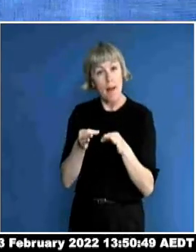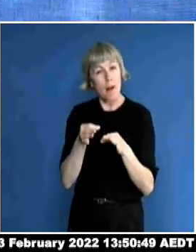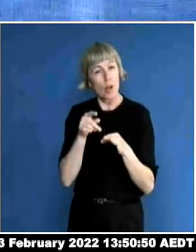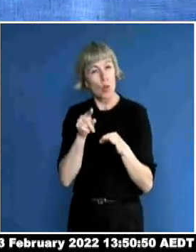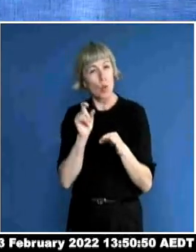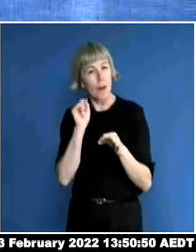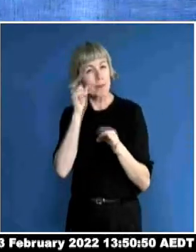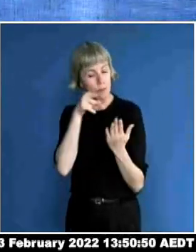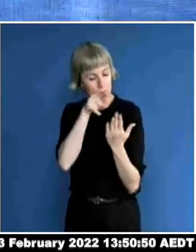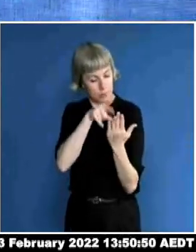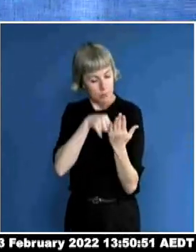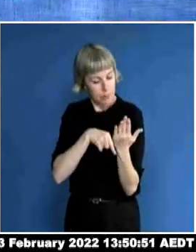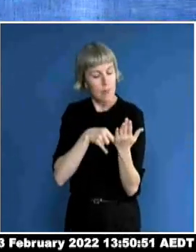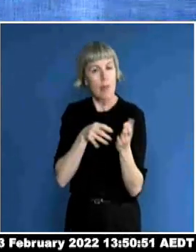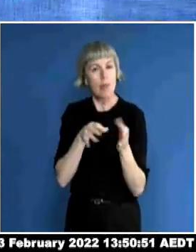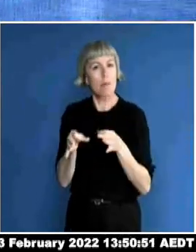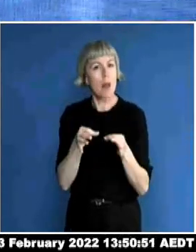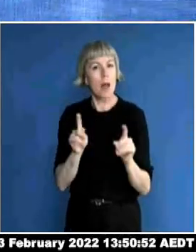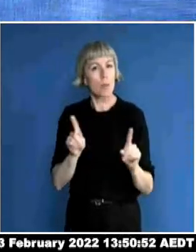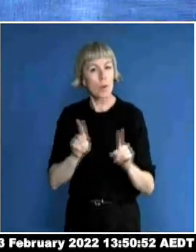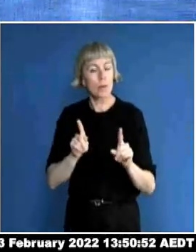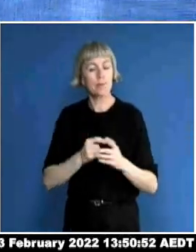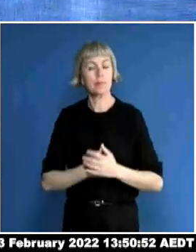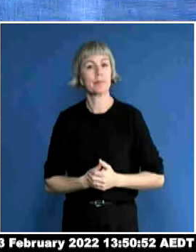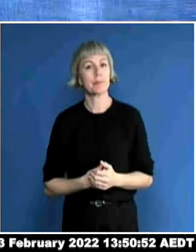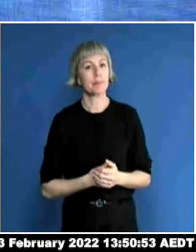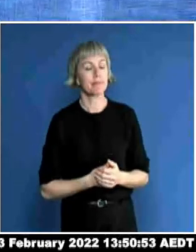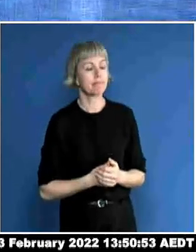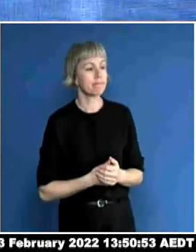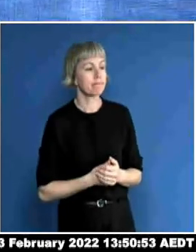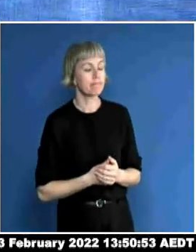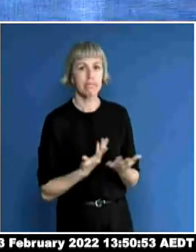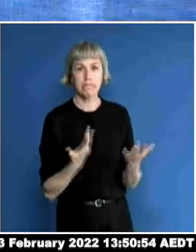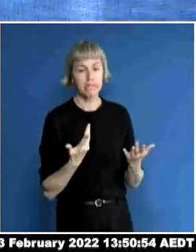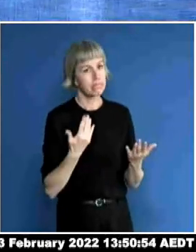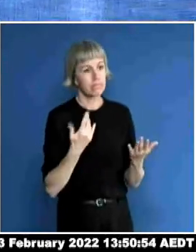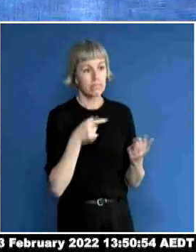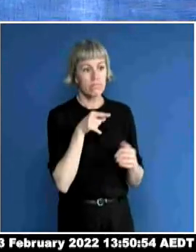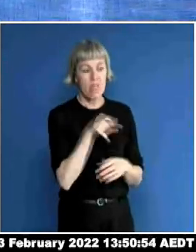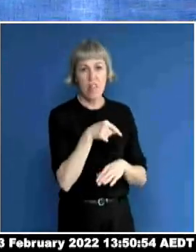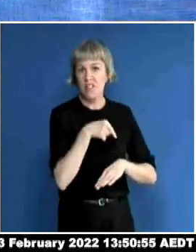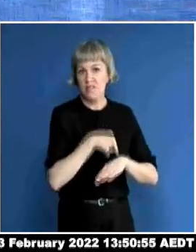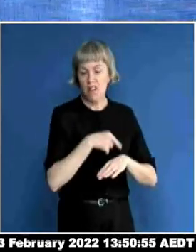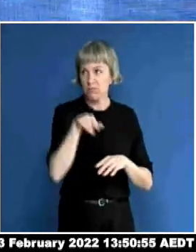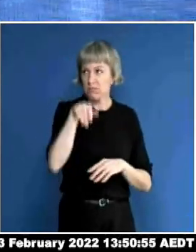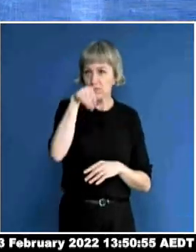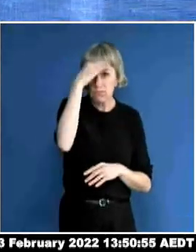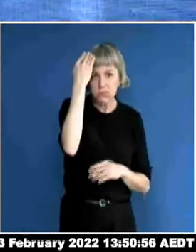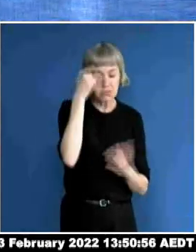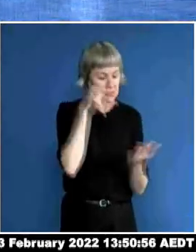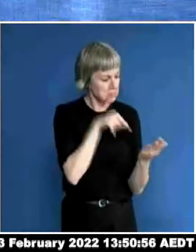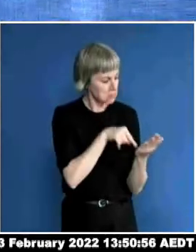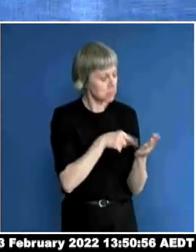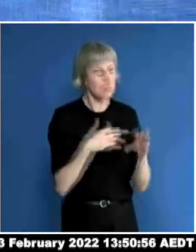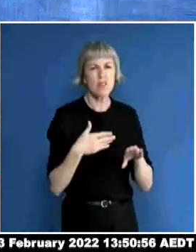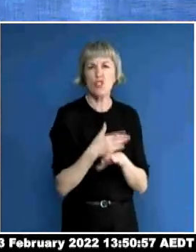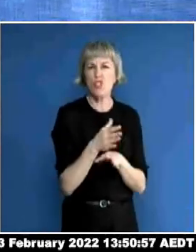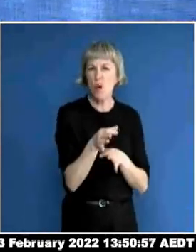I didn't have much understanding of the job plan. It's pretty much just what a job provider puts in front of you and you sign it.